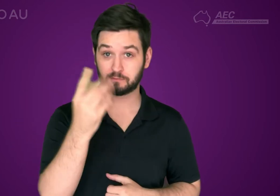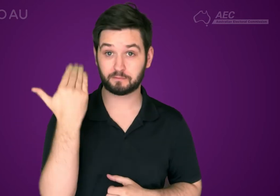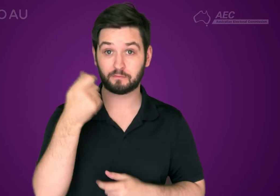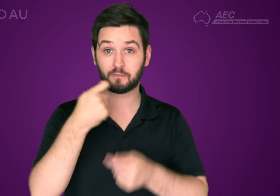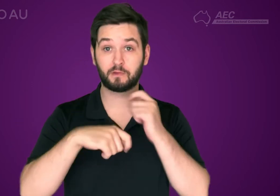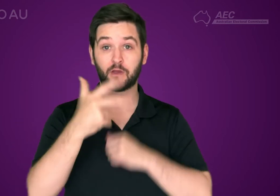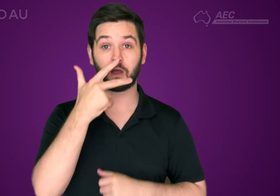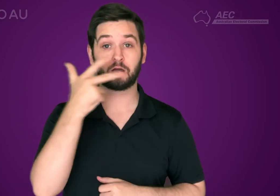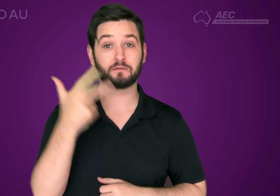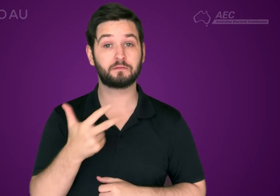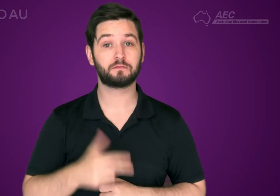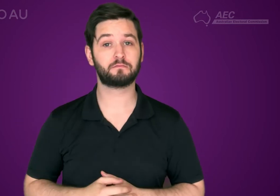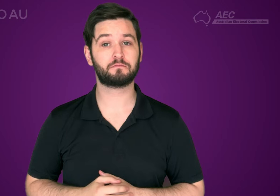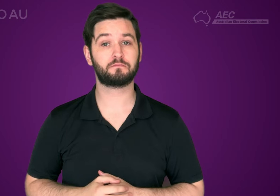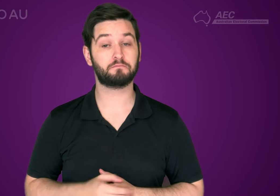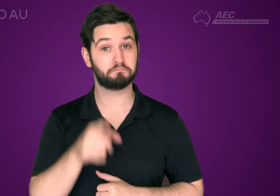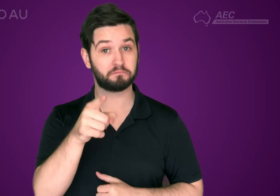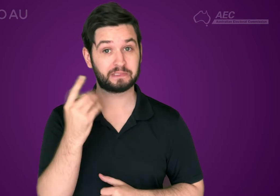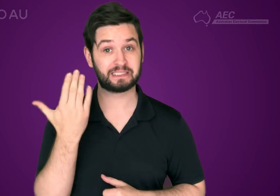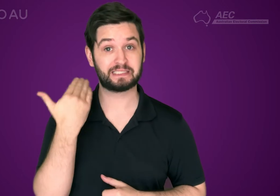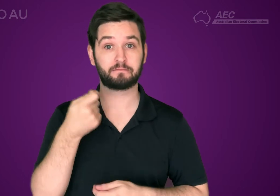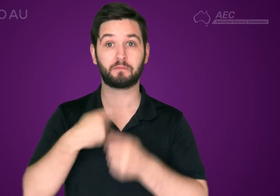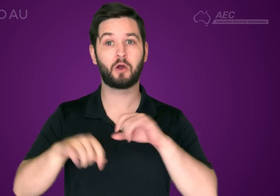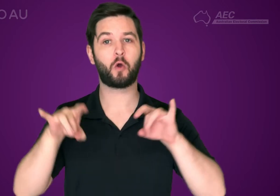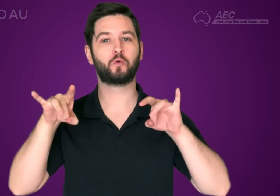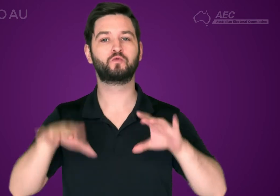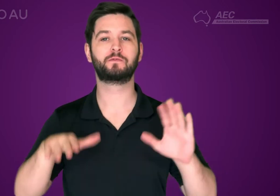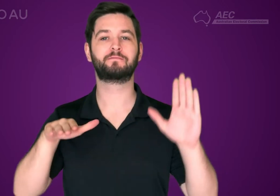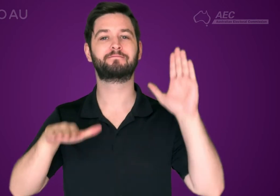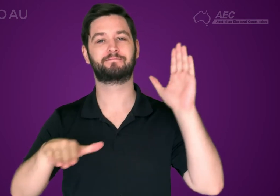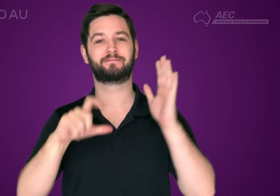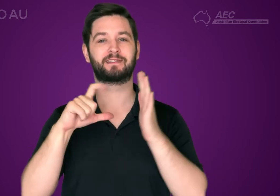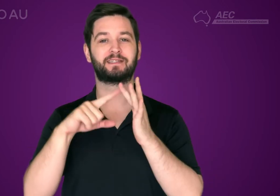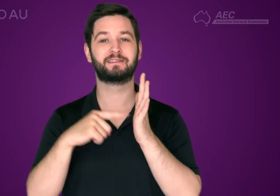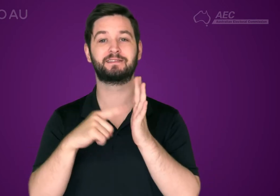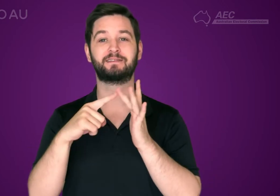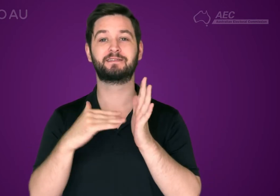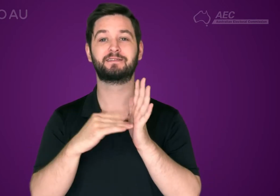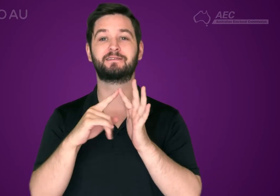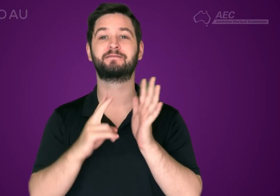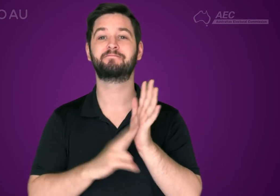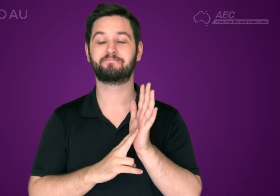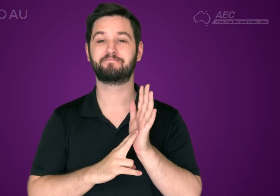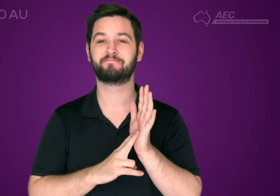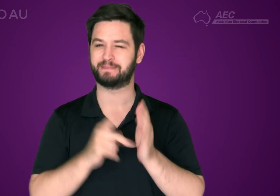Have you recently turned 18 or became an Australian citizen?